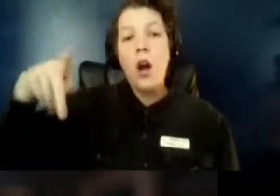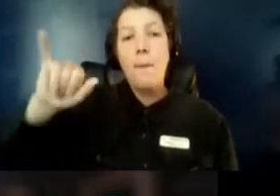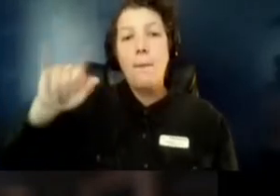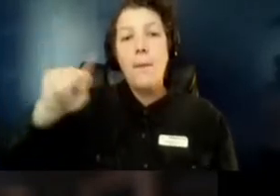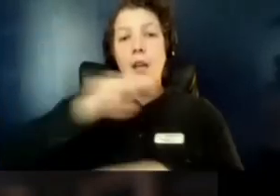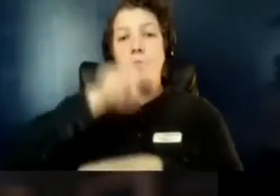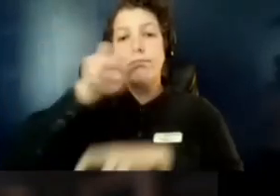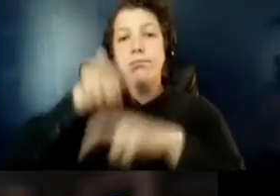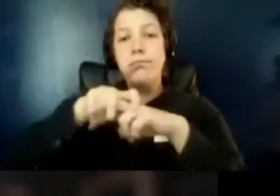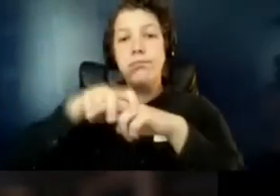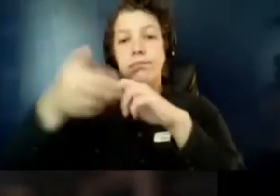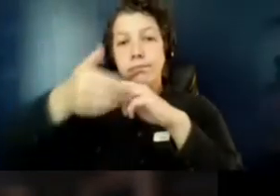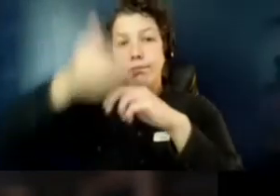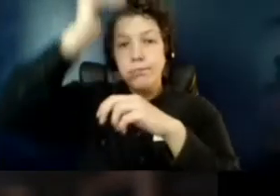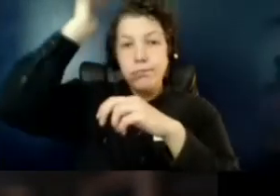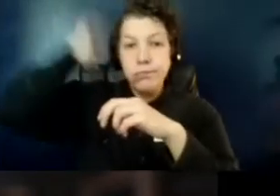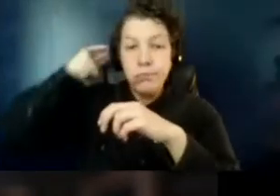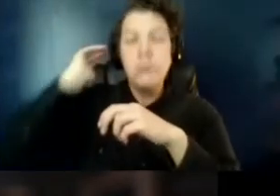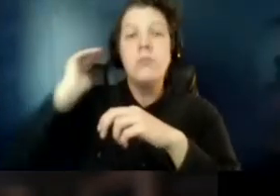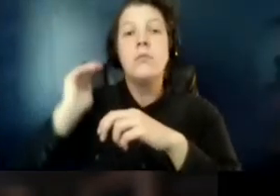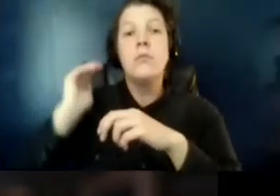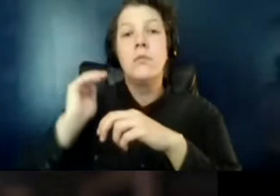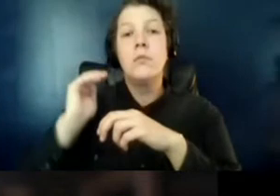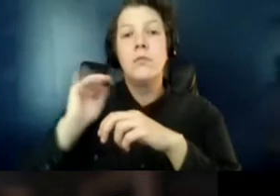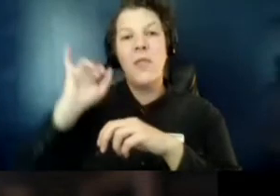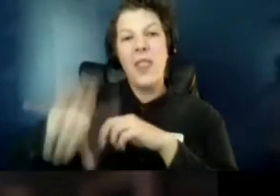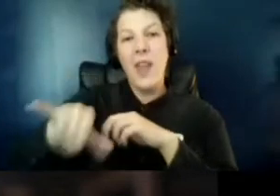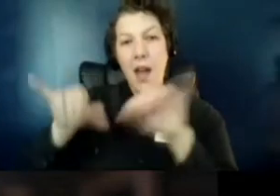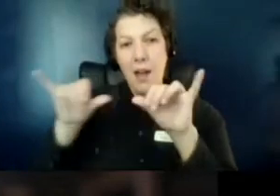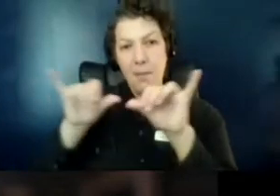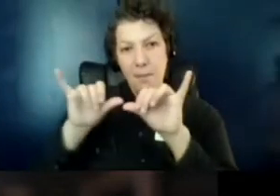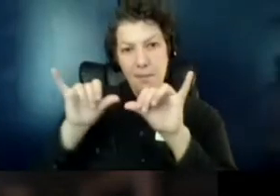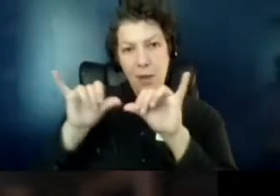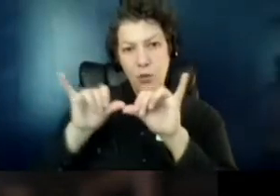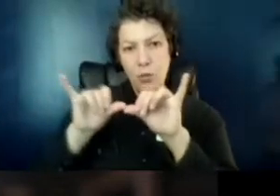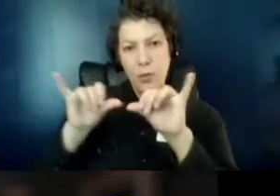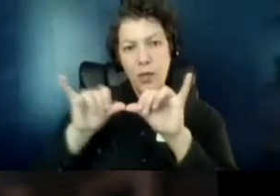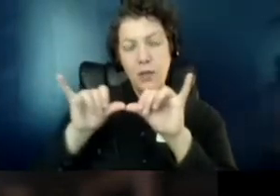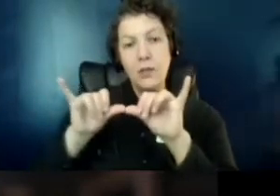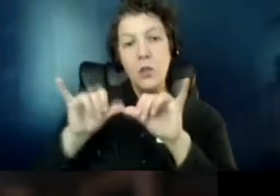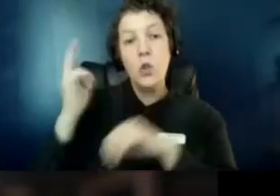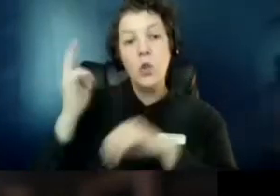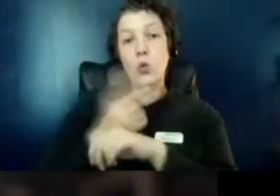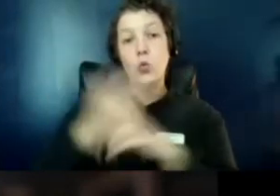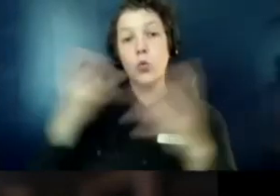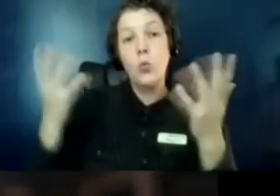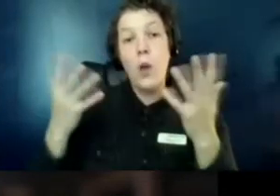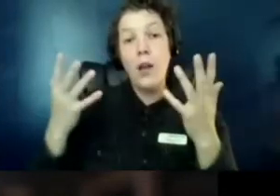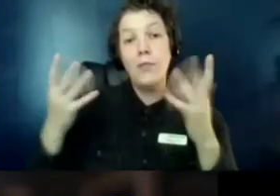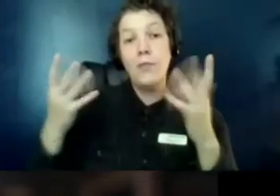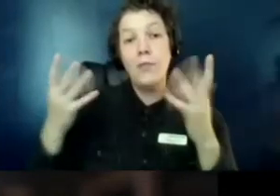sort of notions of an average pilot. And so they put the cockpits together.